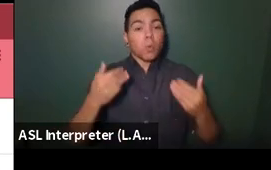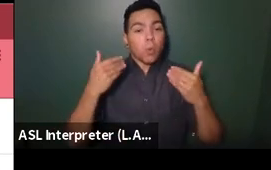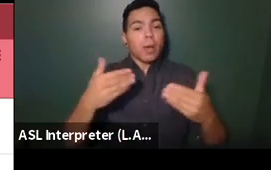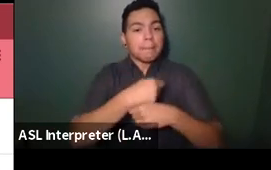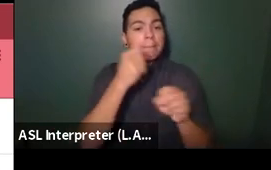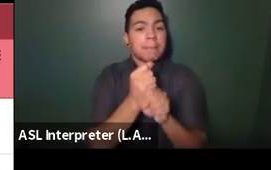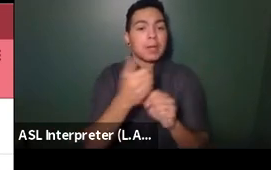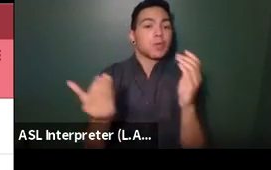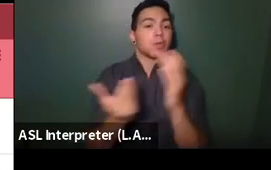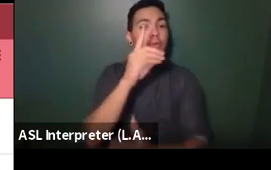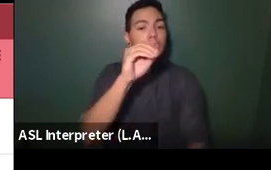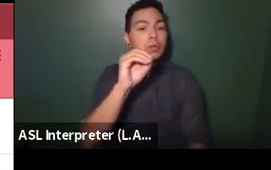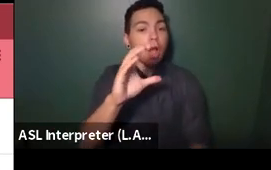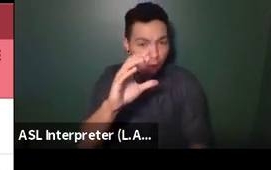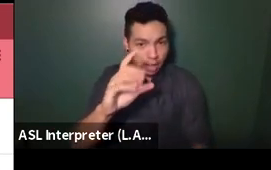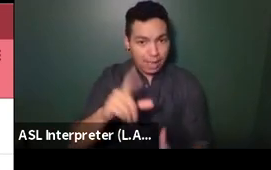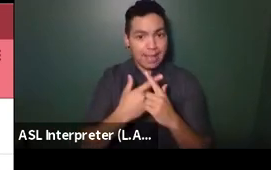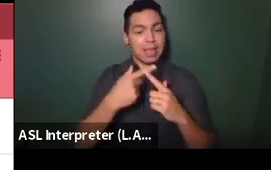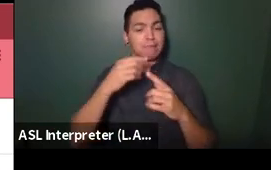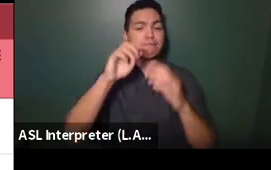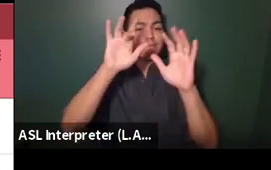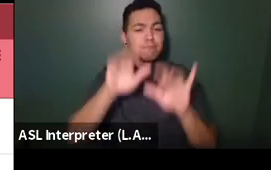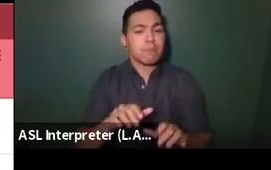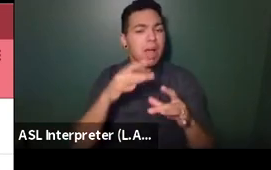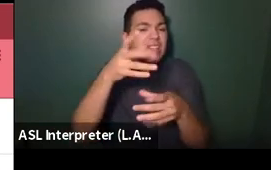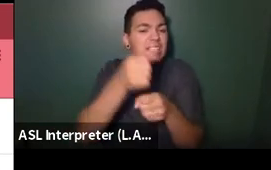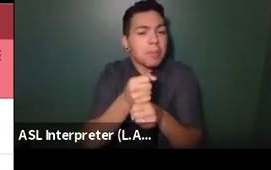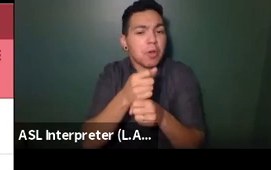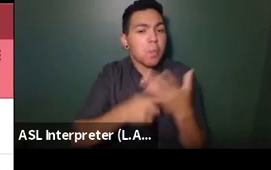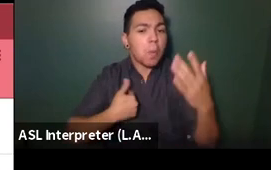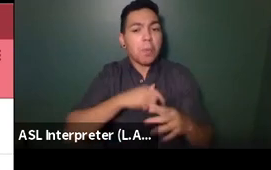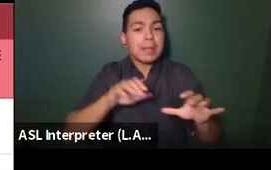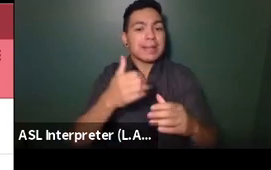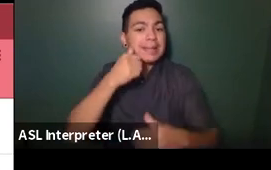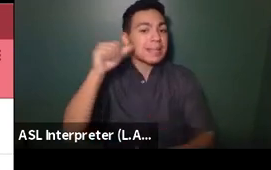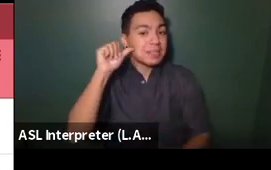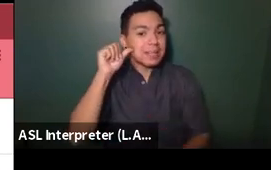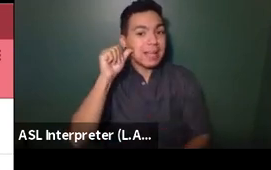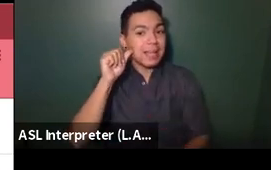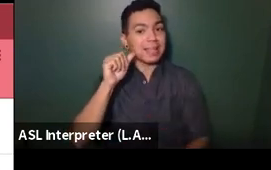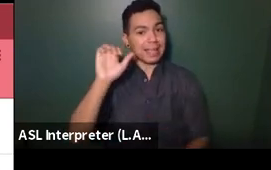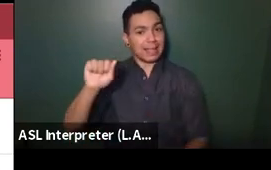Katherine Livick - ESD 112: they could add or create from here. And it looks pretty similar to the options I have as a teacher.